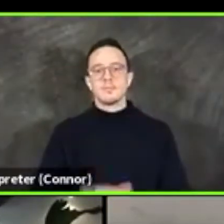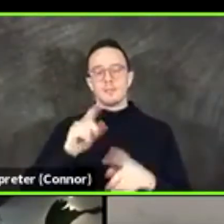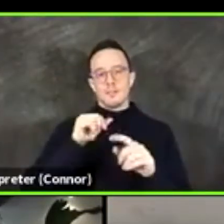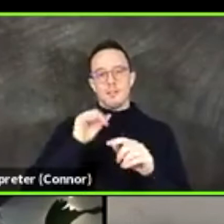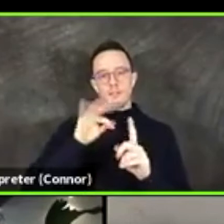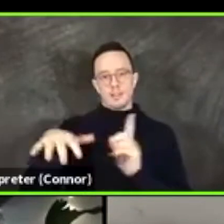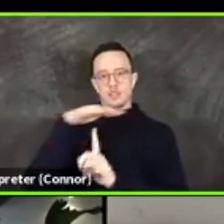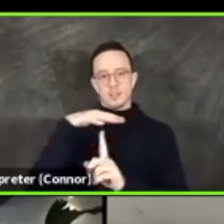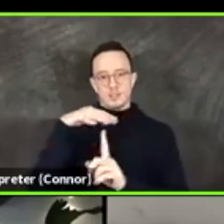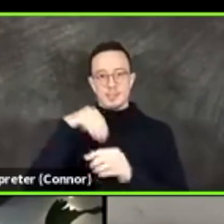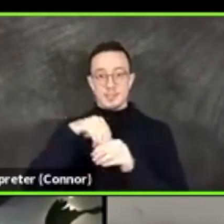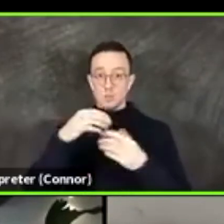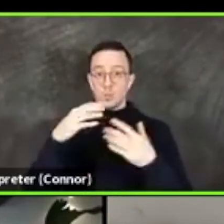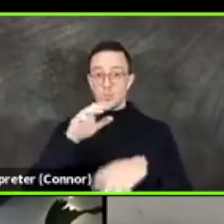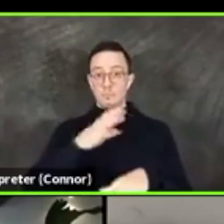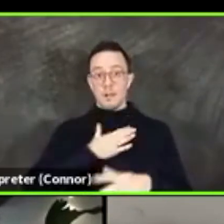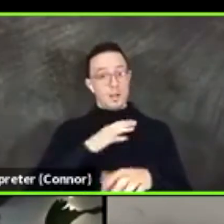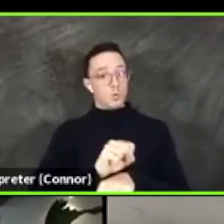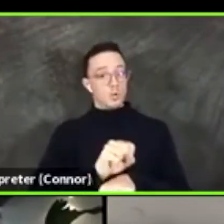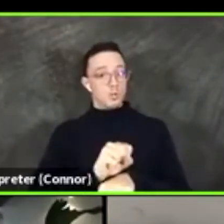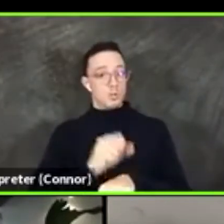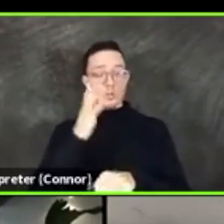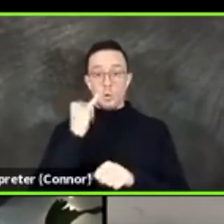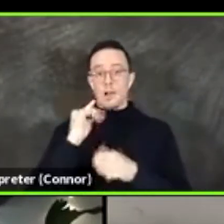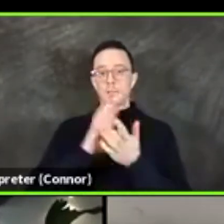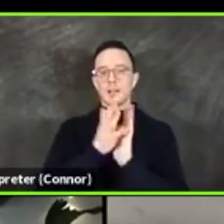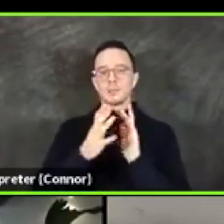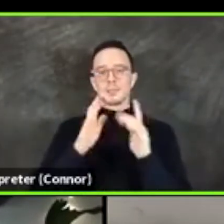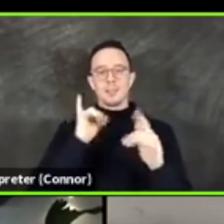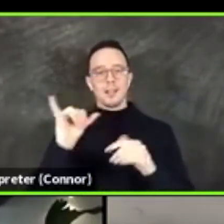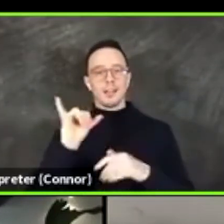INTO THE WORK SO THAT IT DOES BECOME THIS KIND OF DIALECTIC IN WHICH BOTH OF THOSE THINGS